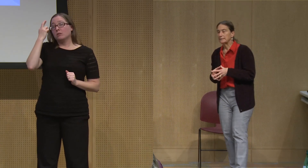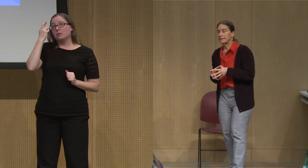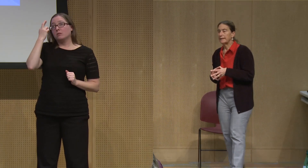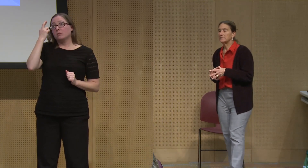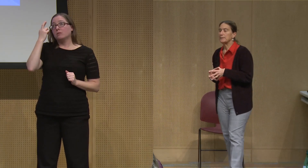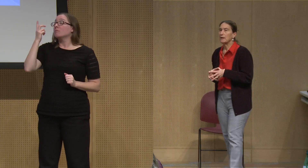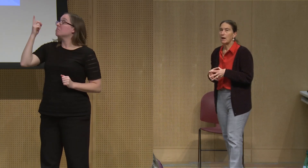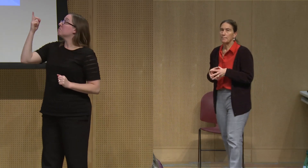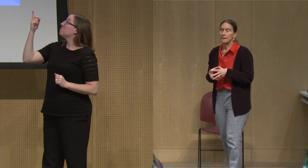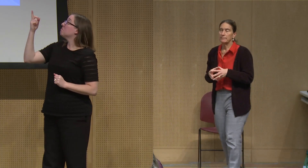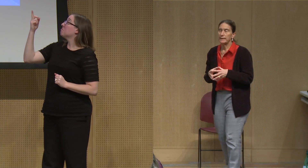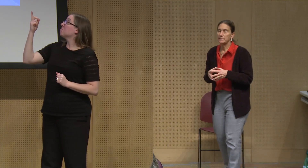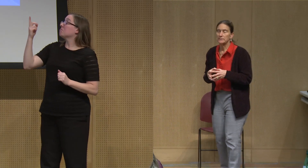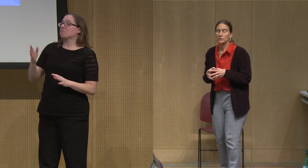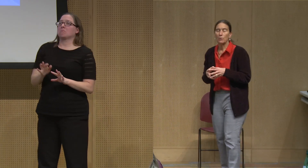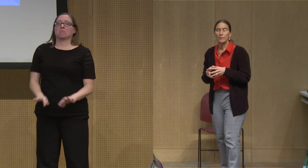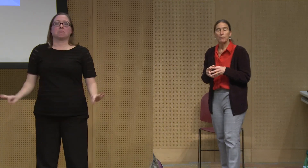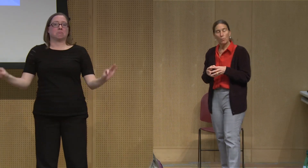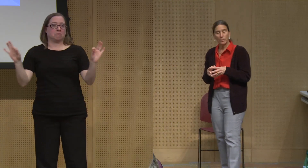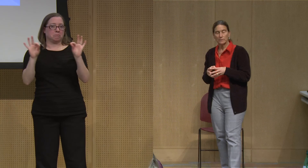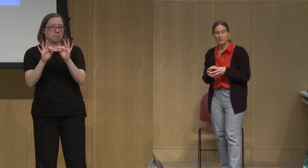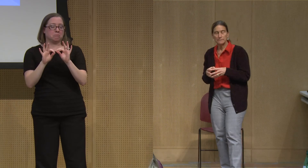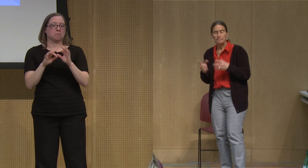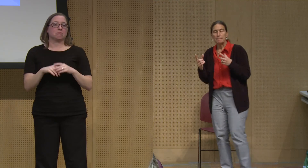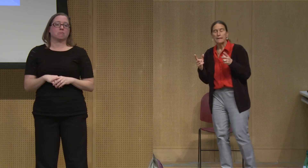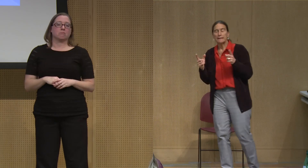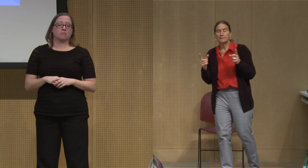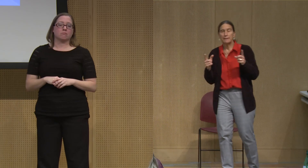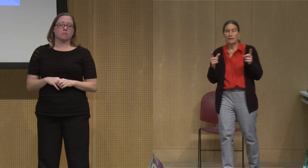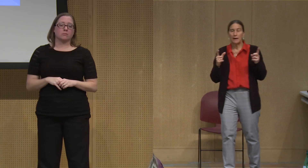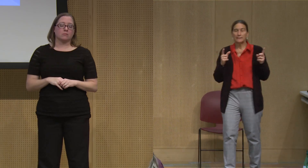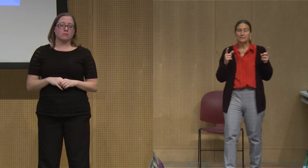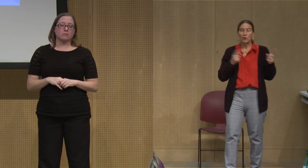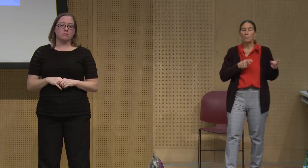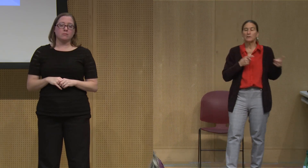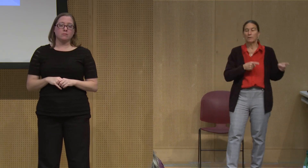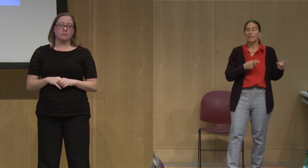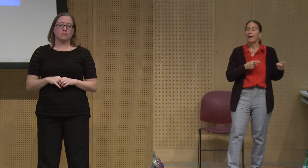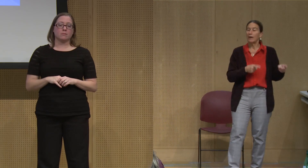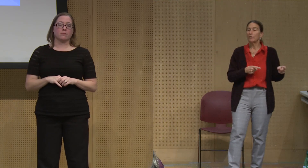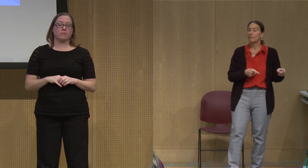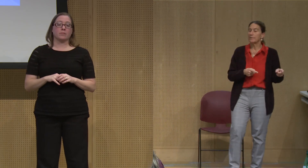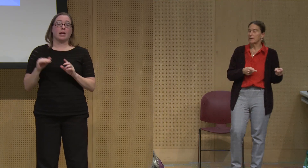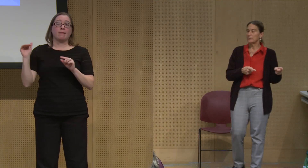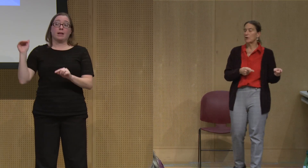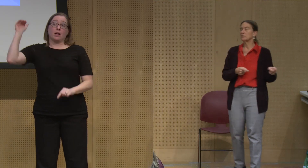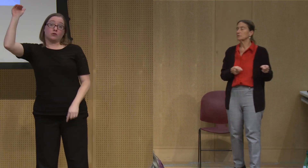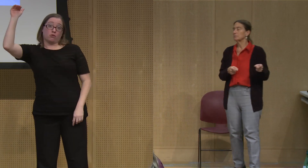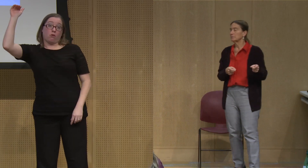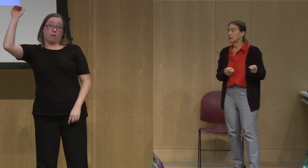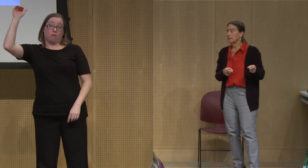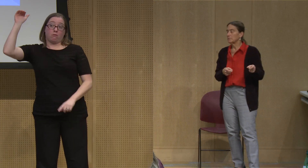IT'S BECOMING--THAT IT IS SO IMPORTANT IS BECAUSE SO MUCH OF THE HEALTH OF THE ADULT